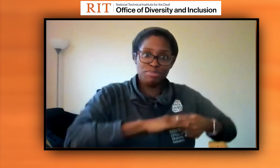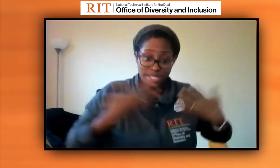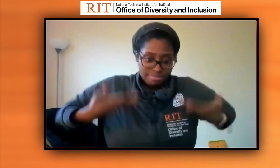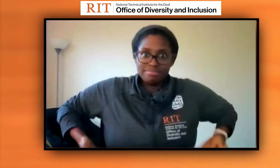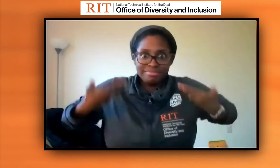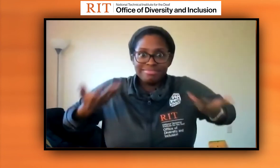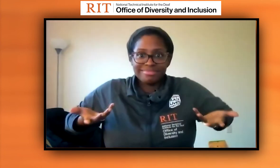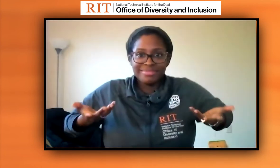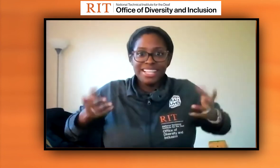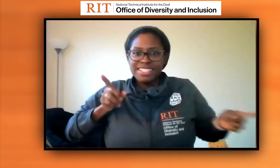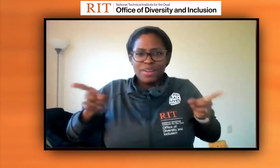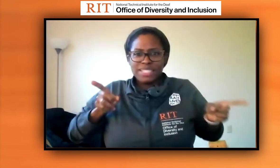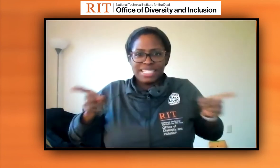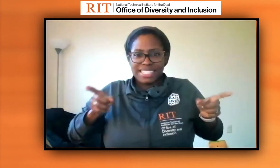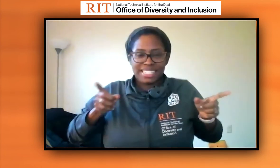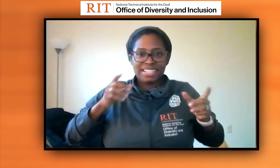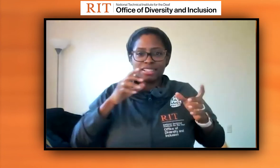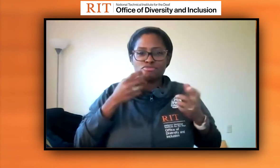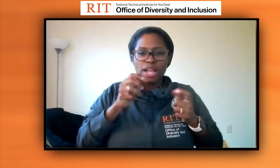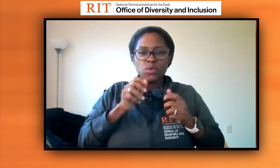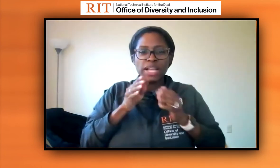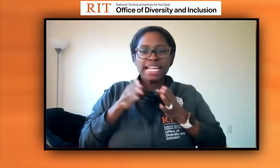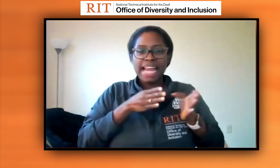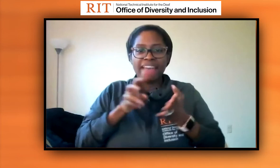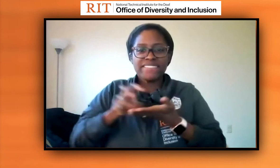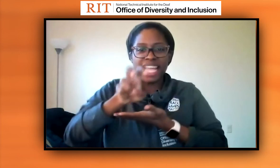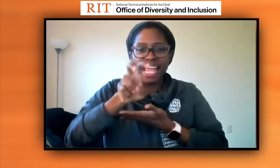Black individuals are often an oppressed group.